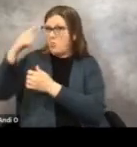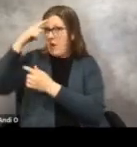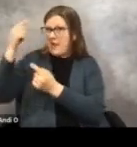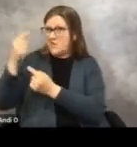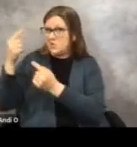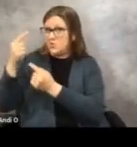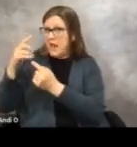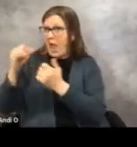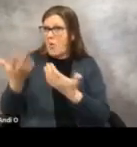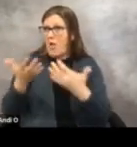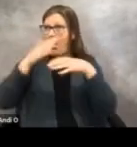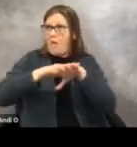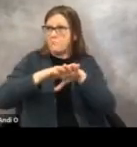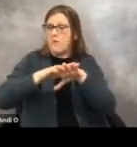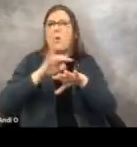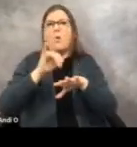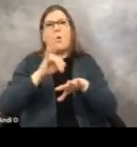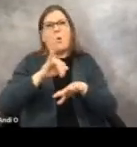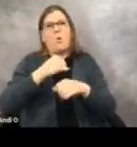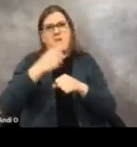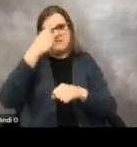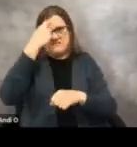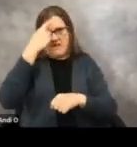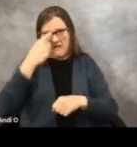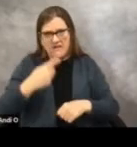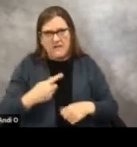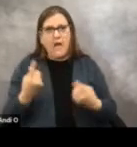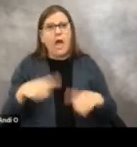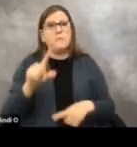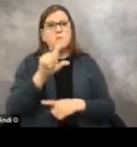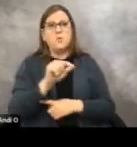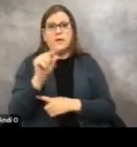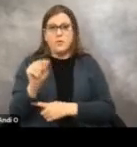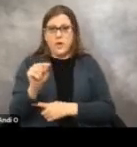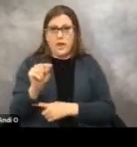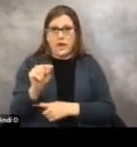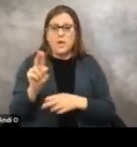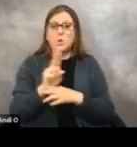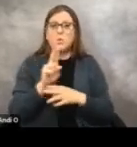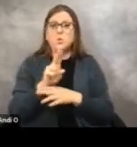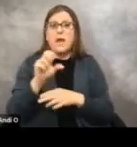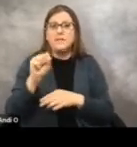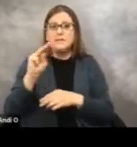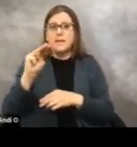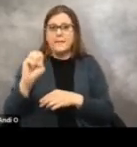it made sense. So in 2020, using the subject matter expertise of the Technical Assistance